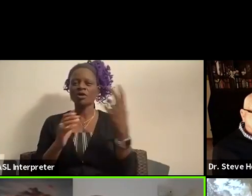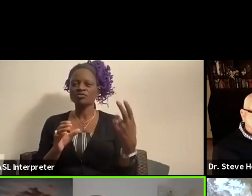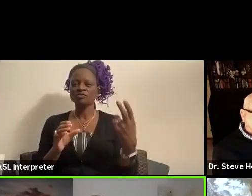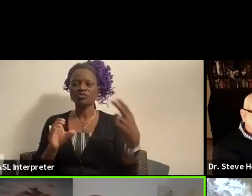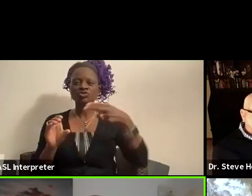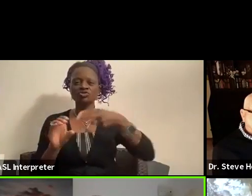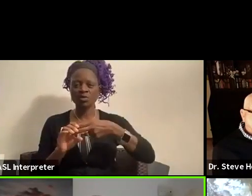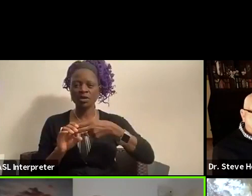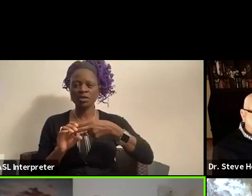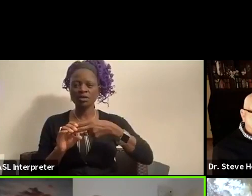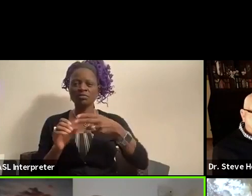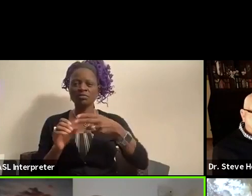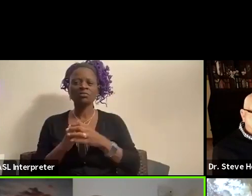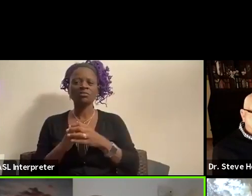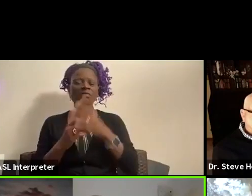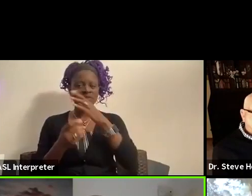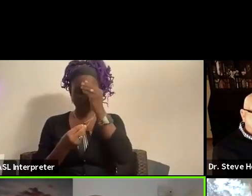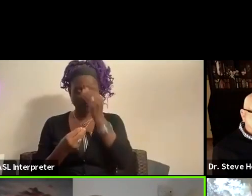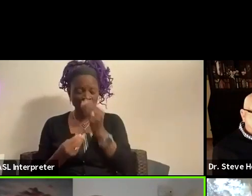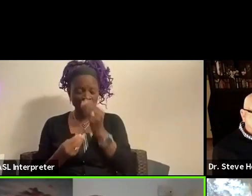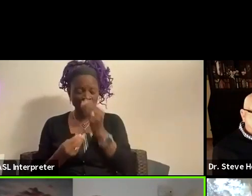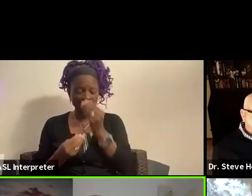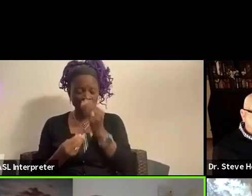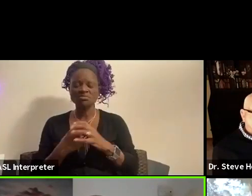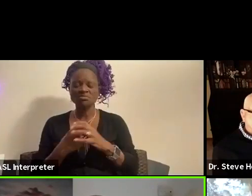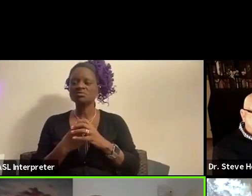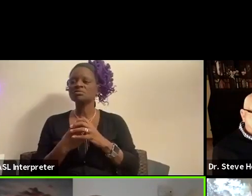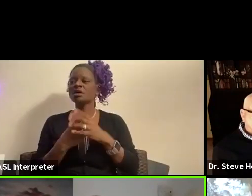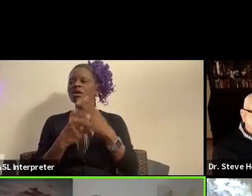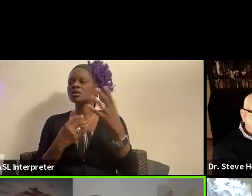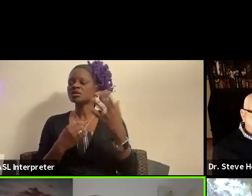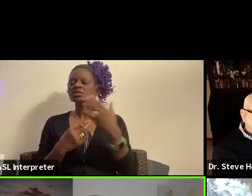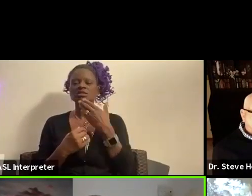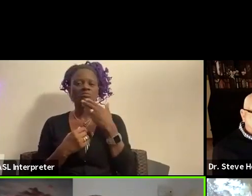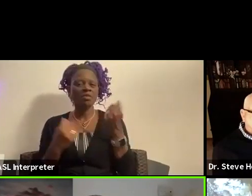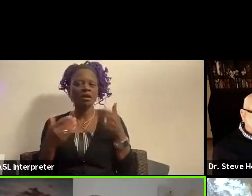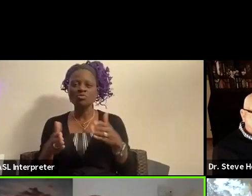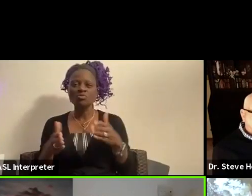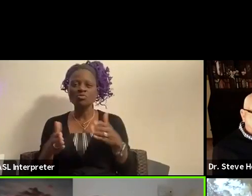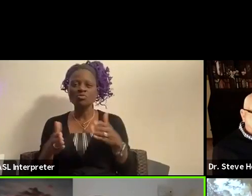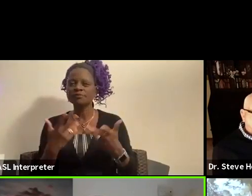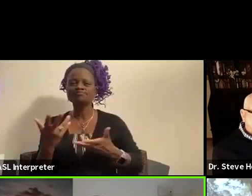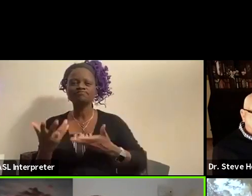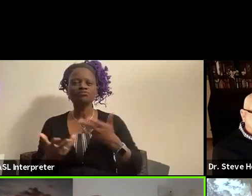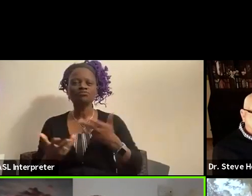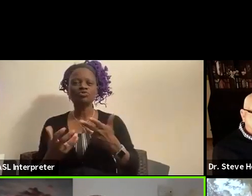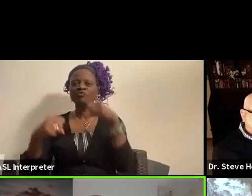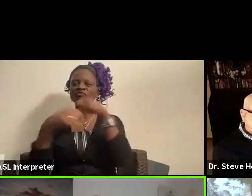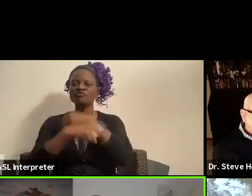You know, information is one of the best ways to fight this virus,